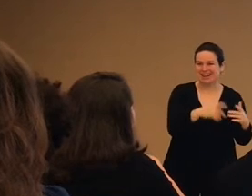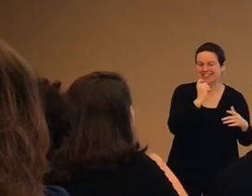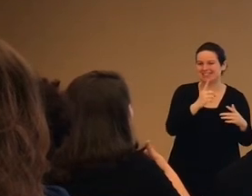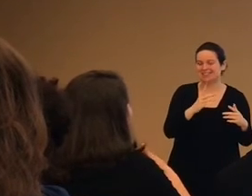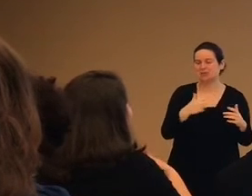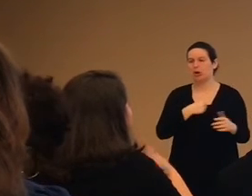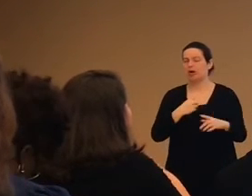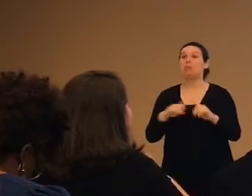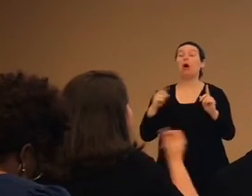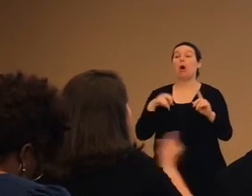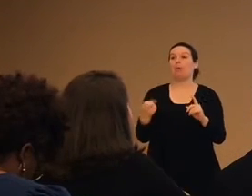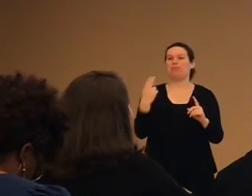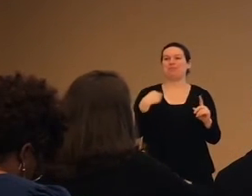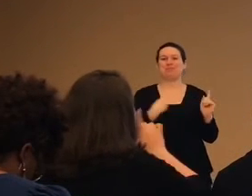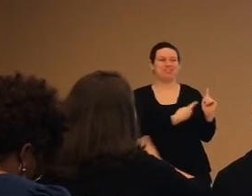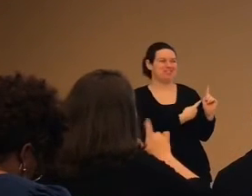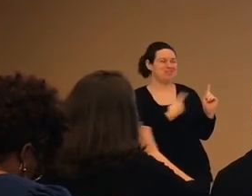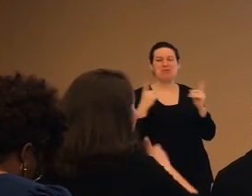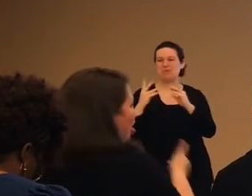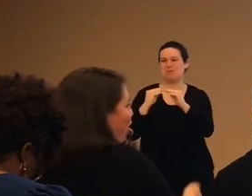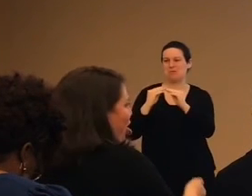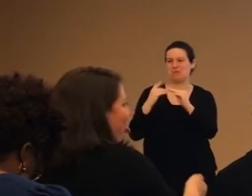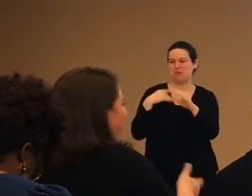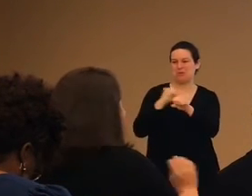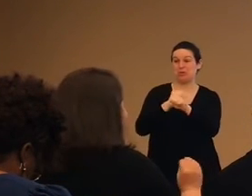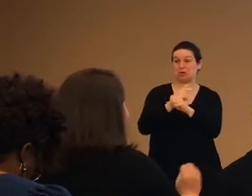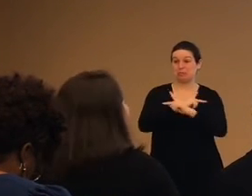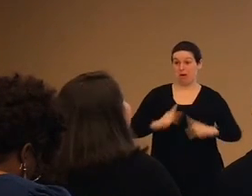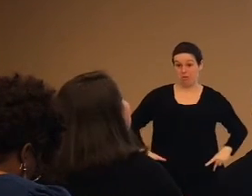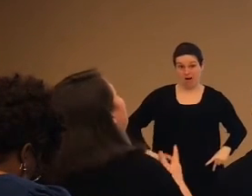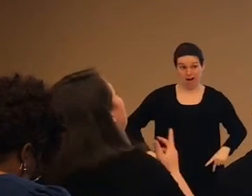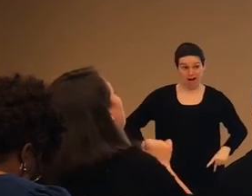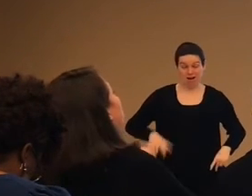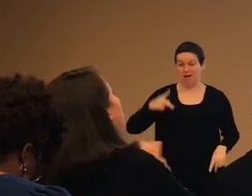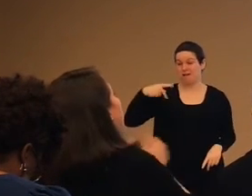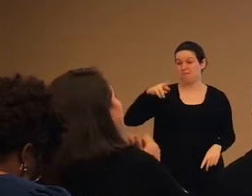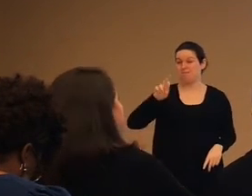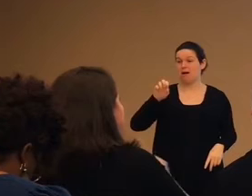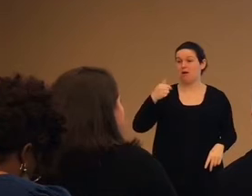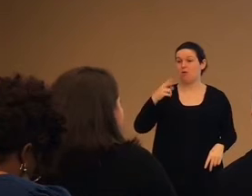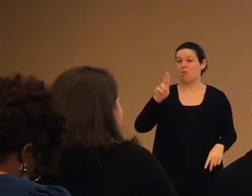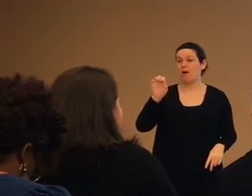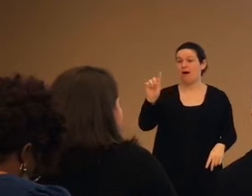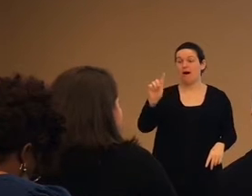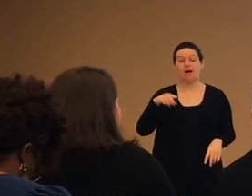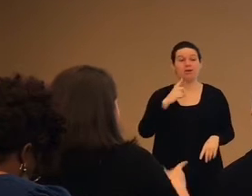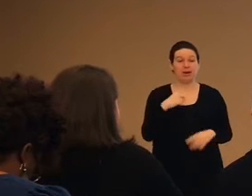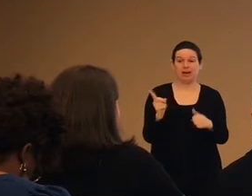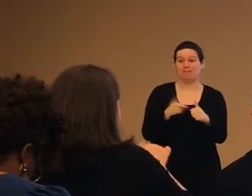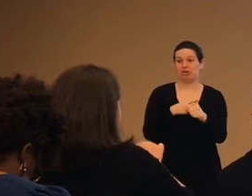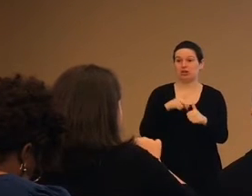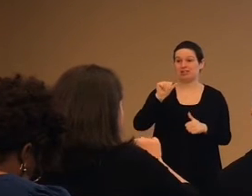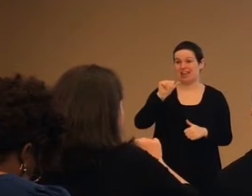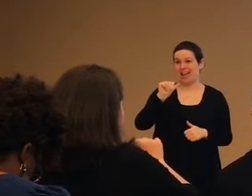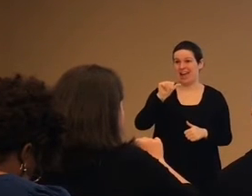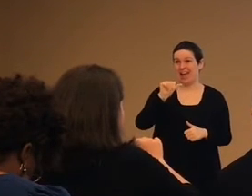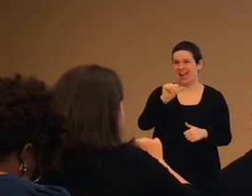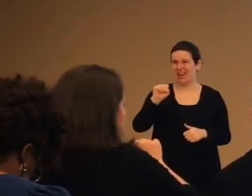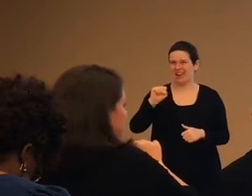One more thing is we went worked with paraquad which is where we had our first a sa yeah a